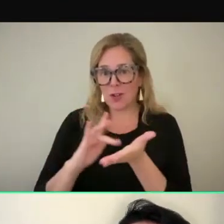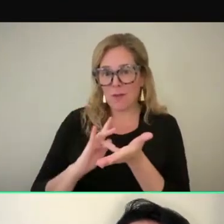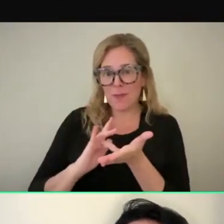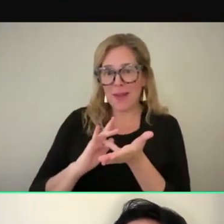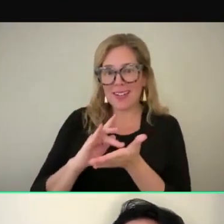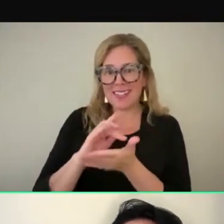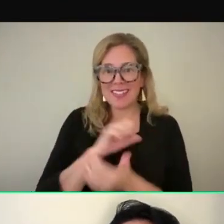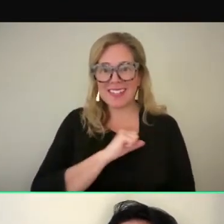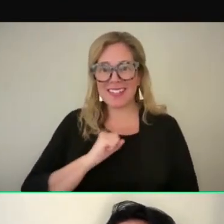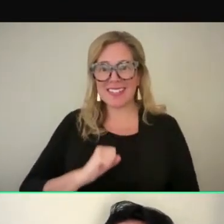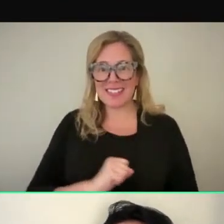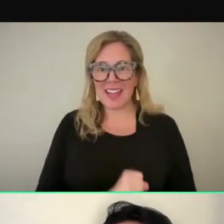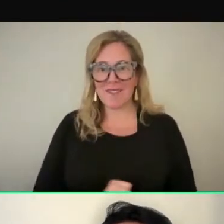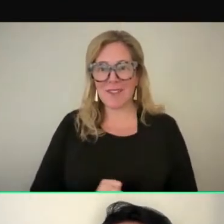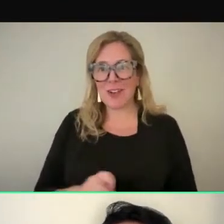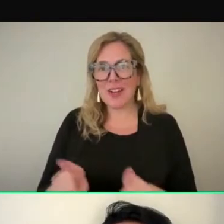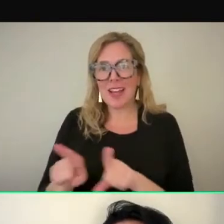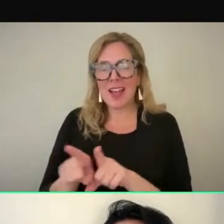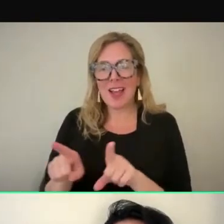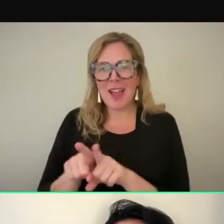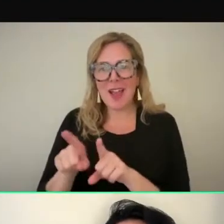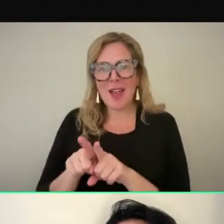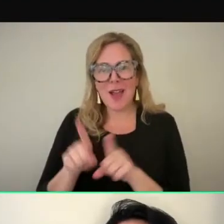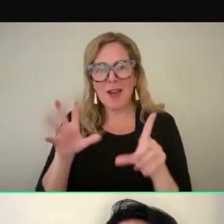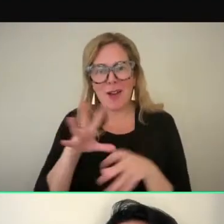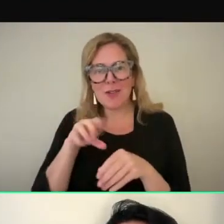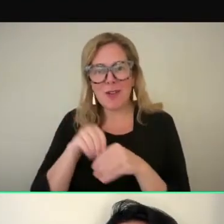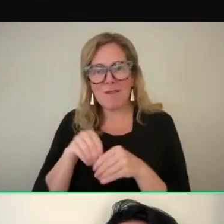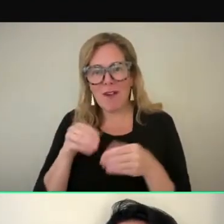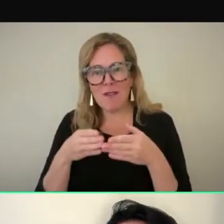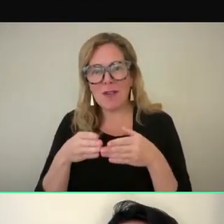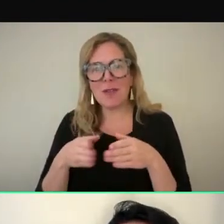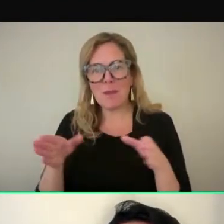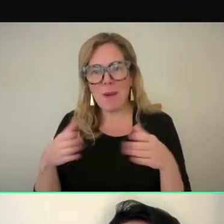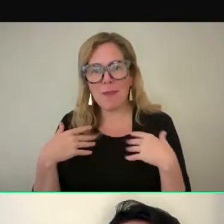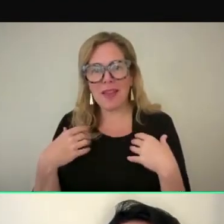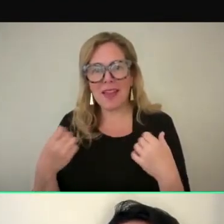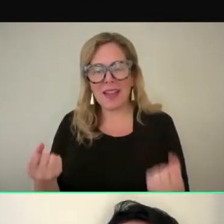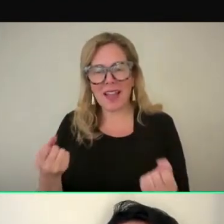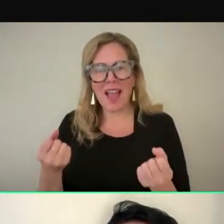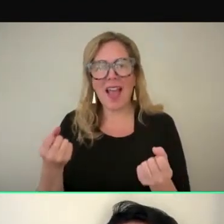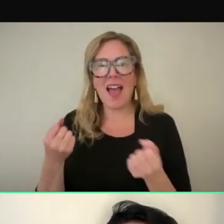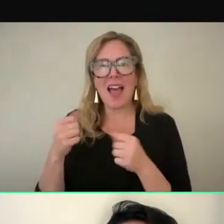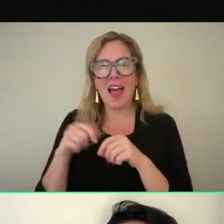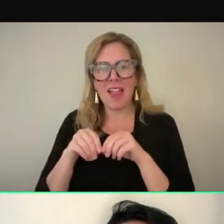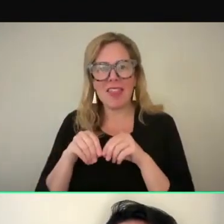epidemiology and population health. She's co-chair of the ethics committee at the Stanford Hospital